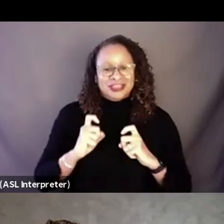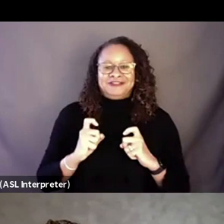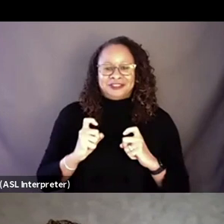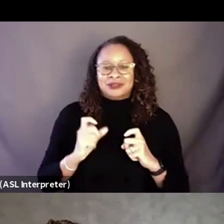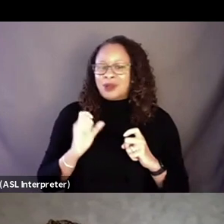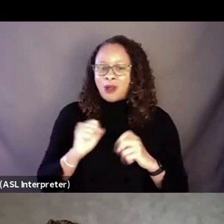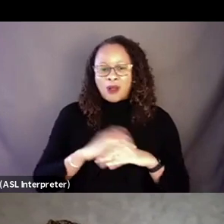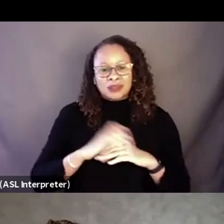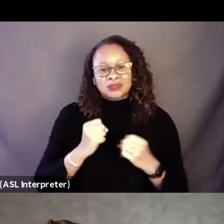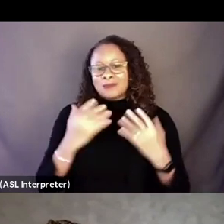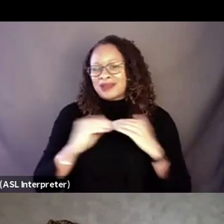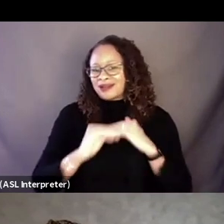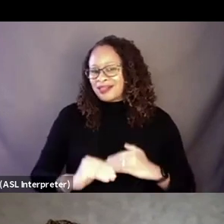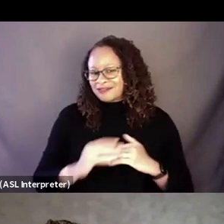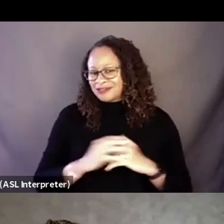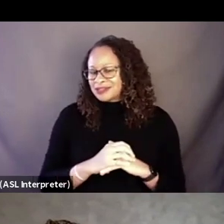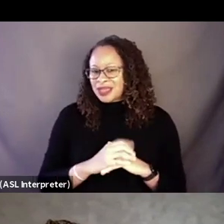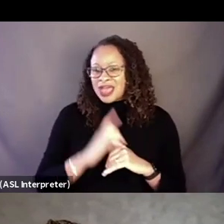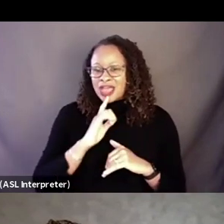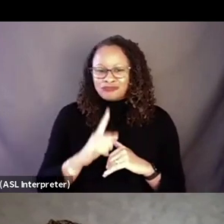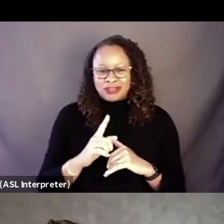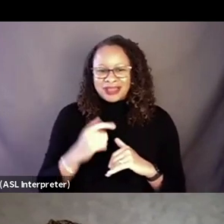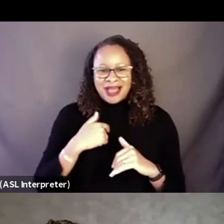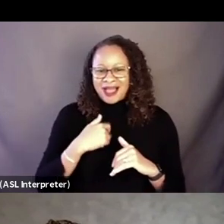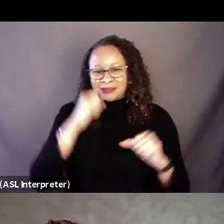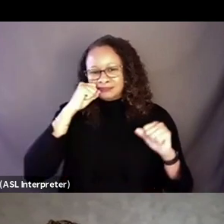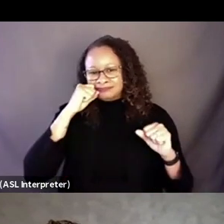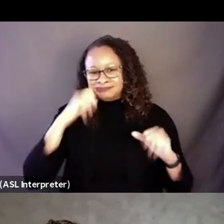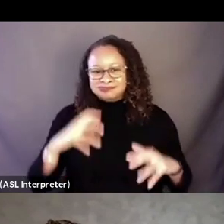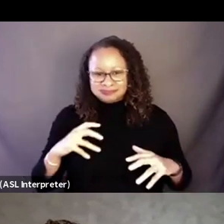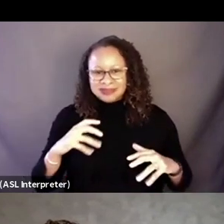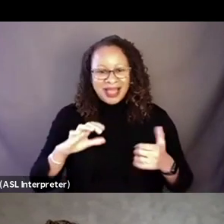And it always mesmerizes me how big the kids have become.